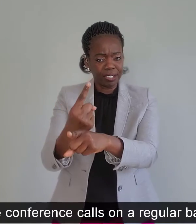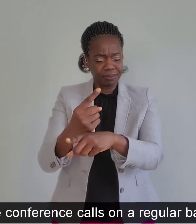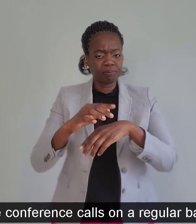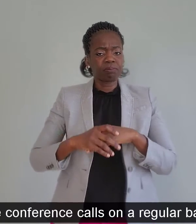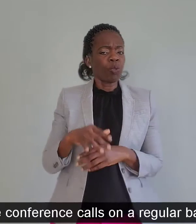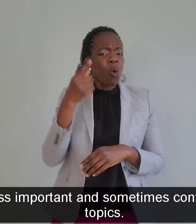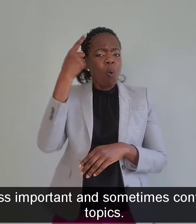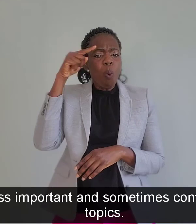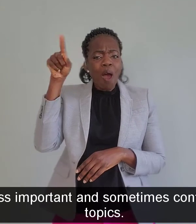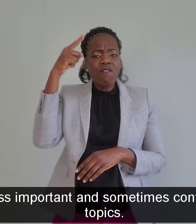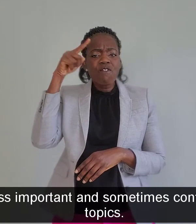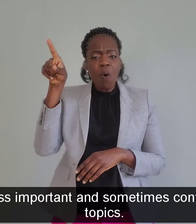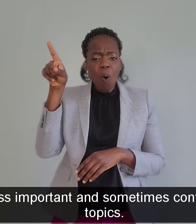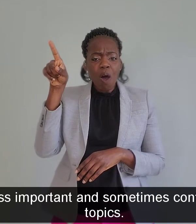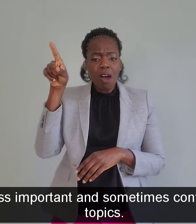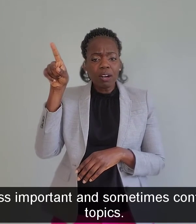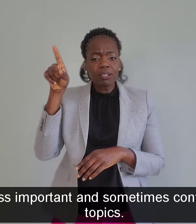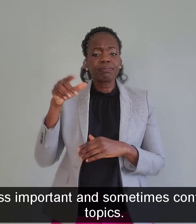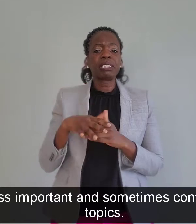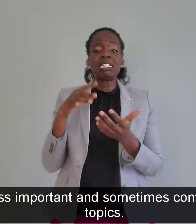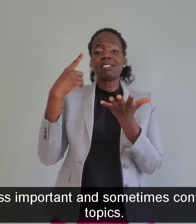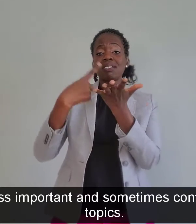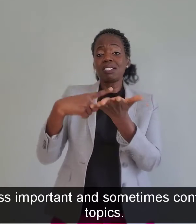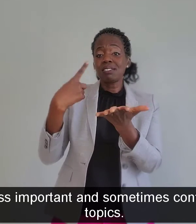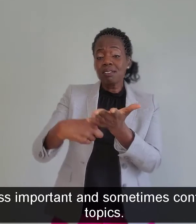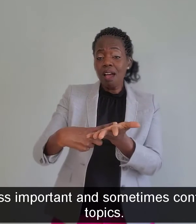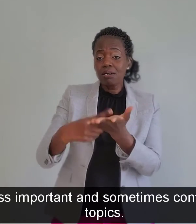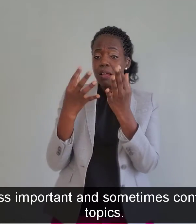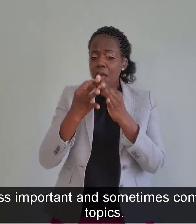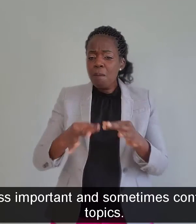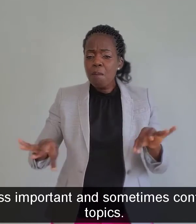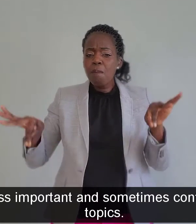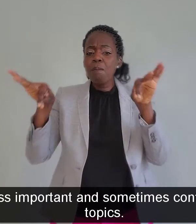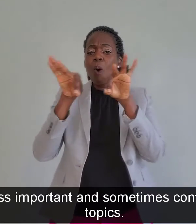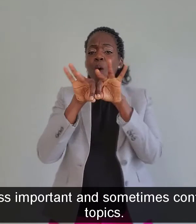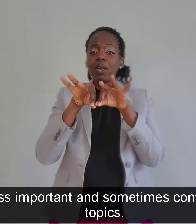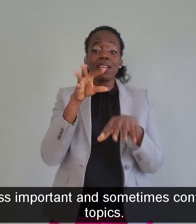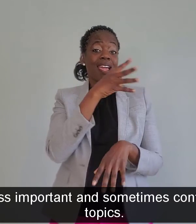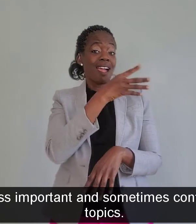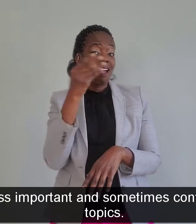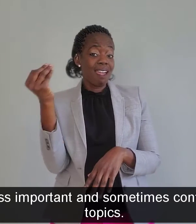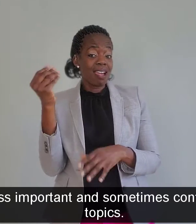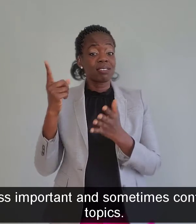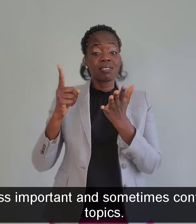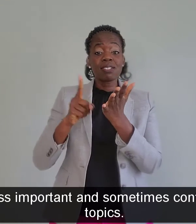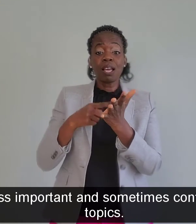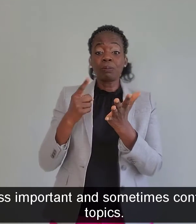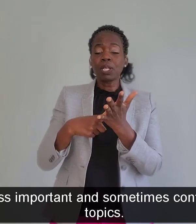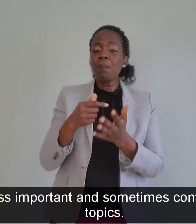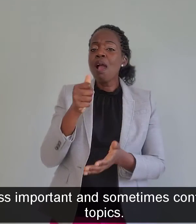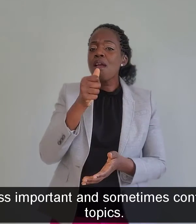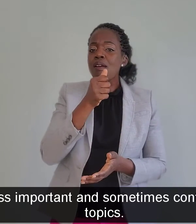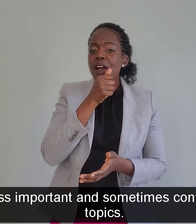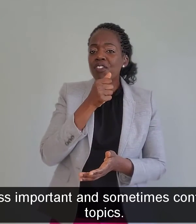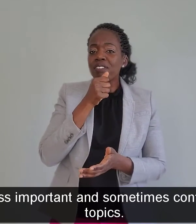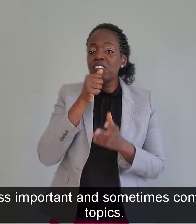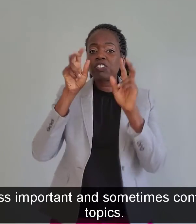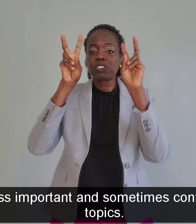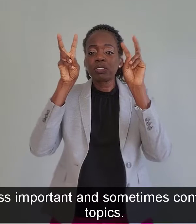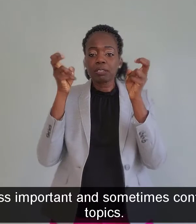discuss important and sometimes confidential topics.